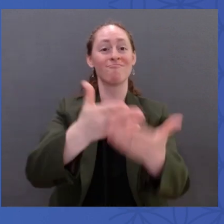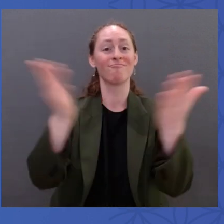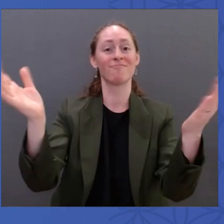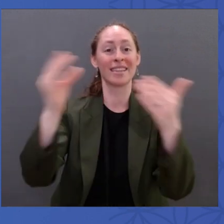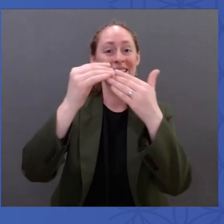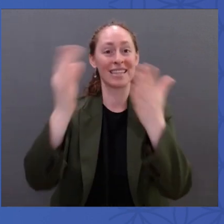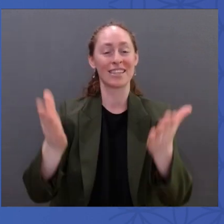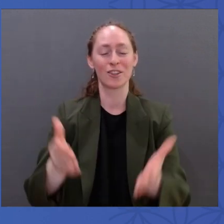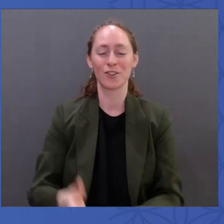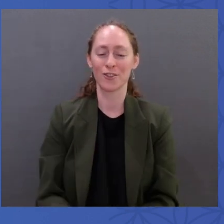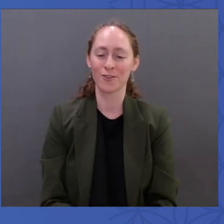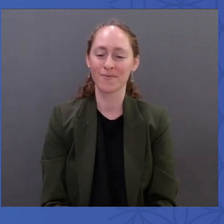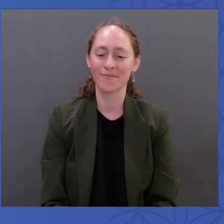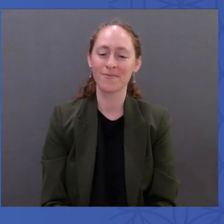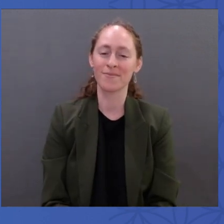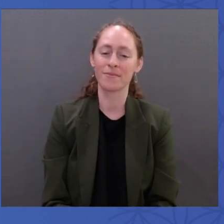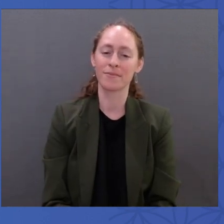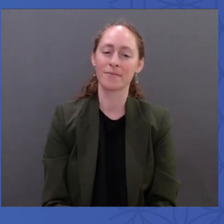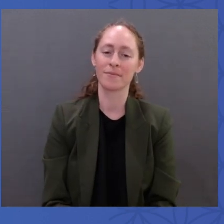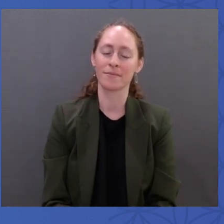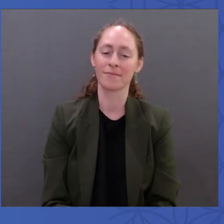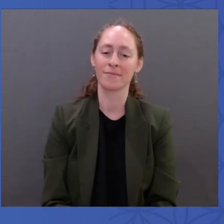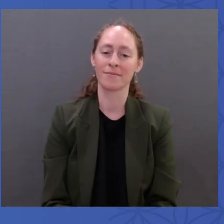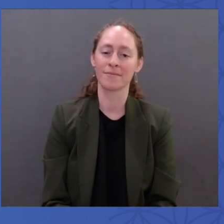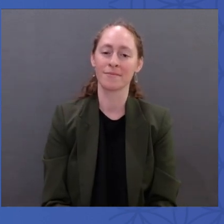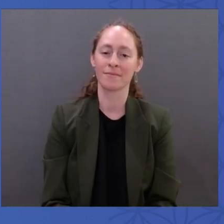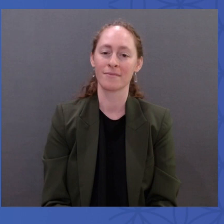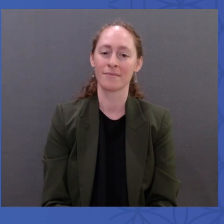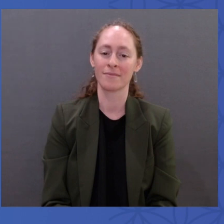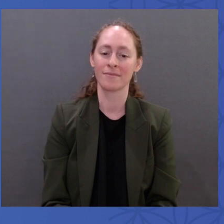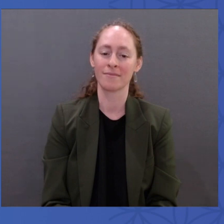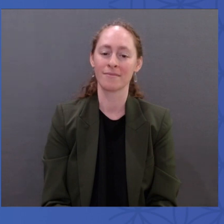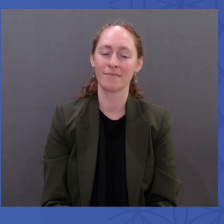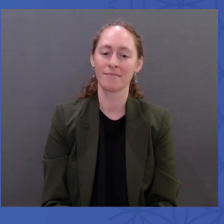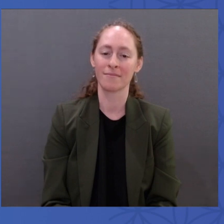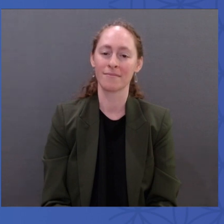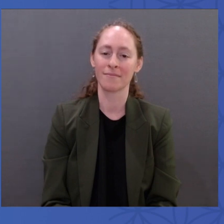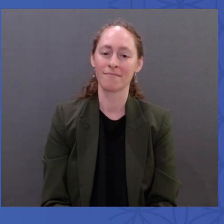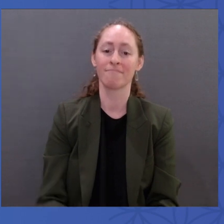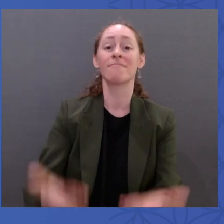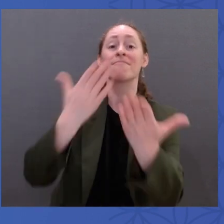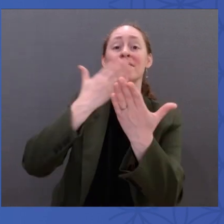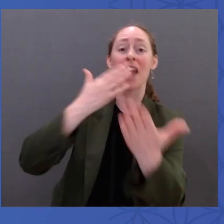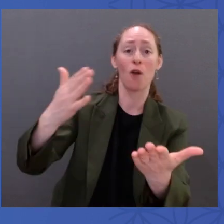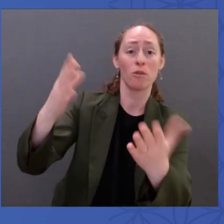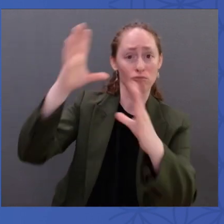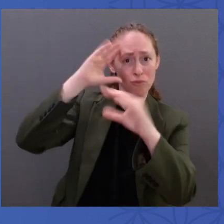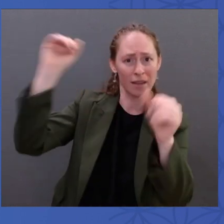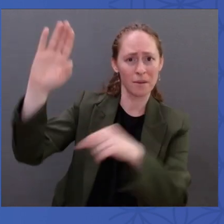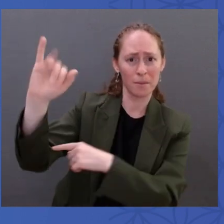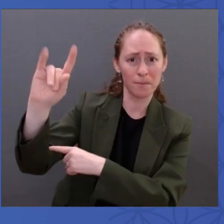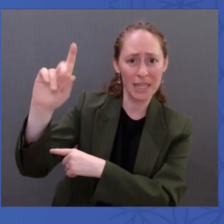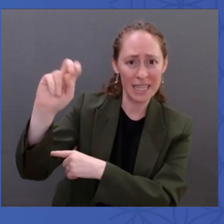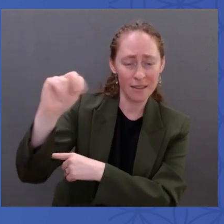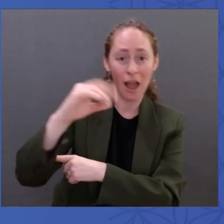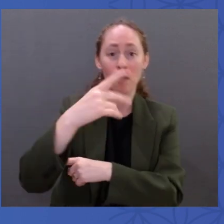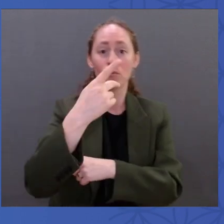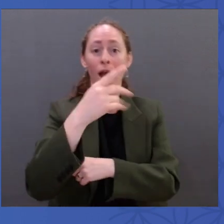and Prime Minister Kishida for hosting the launch of the Indo-Pacific Economic Framework or IPEF today.